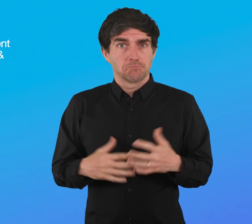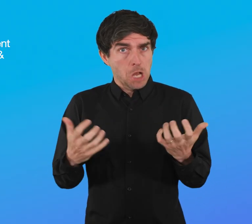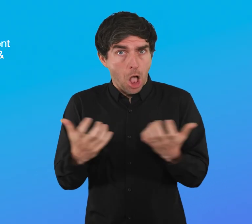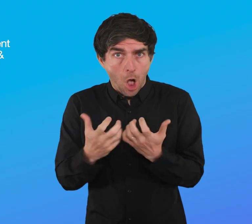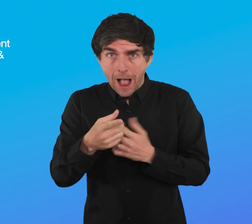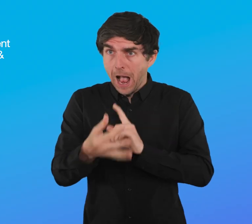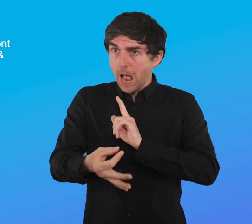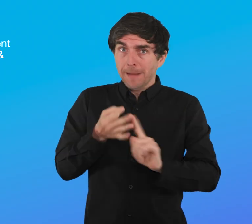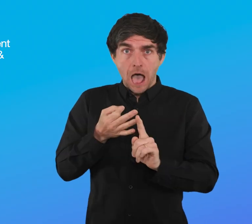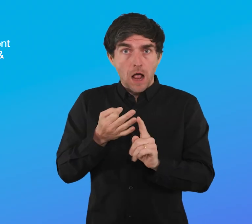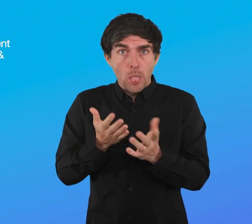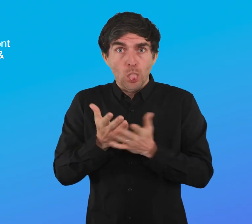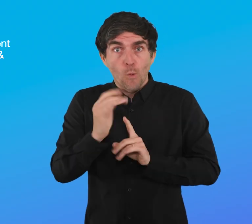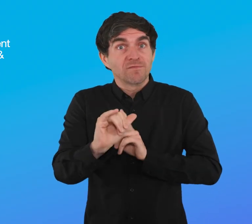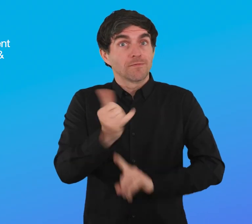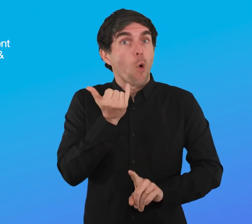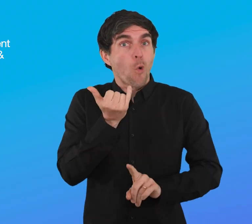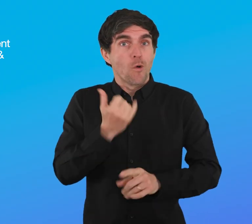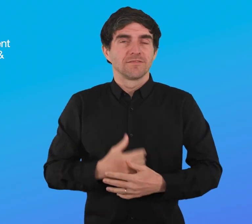How to apply by telephone